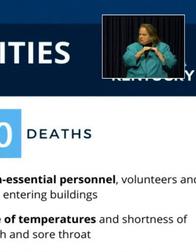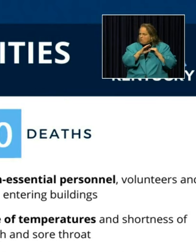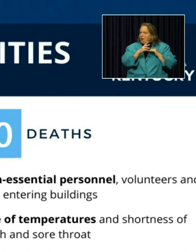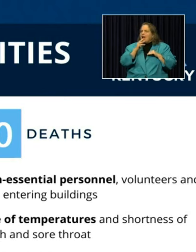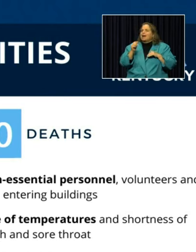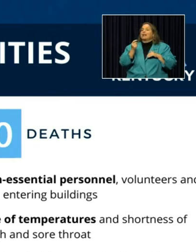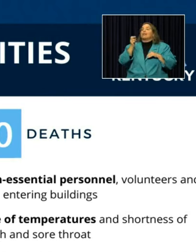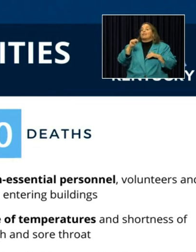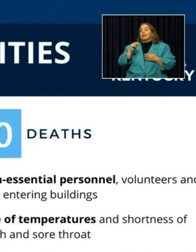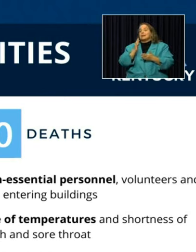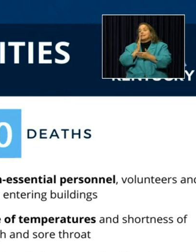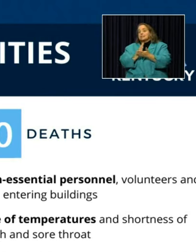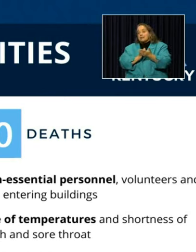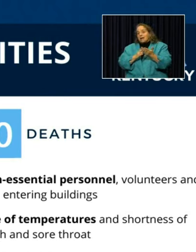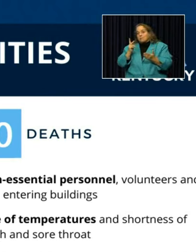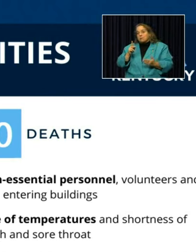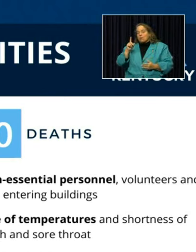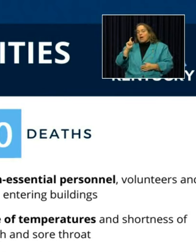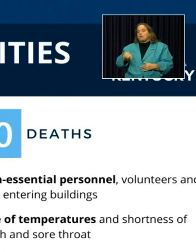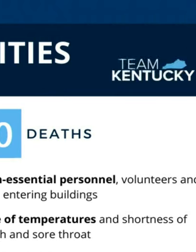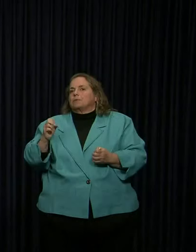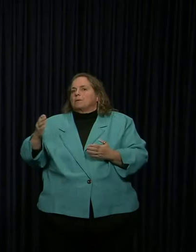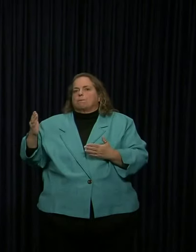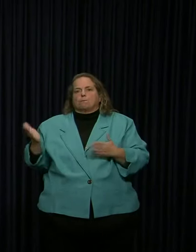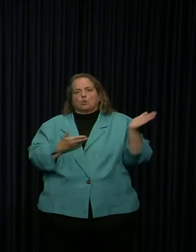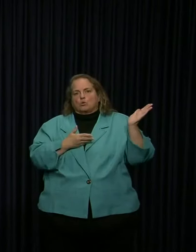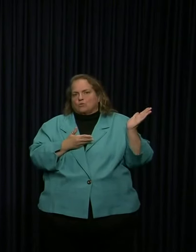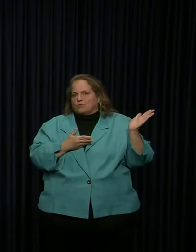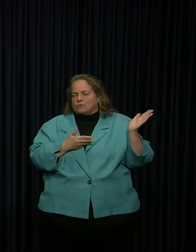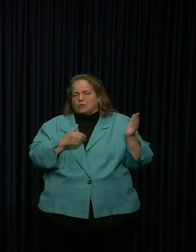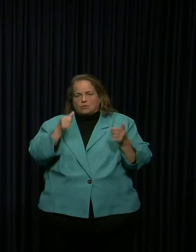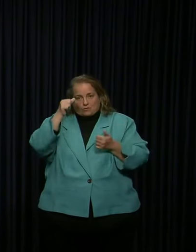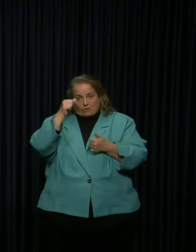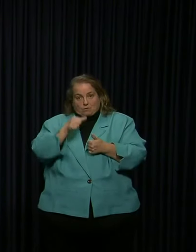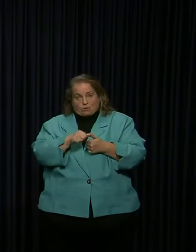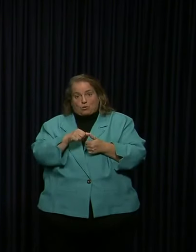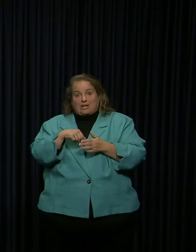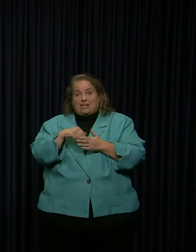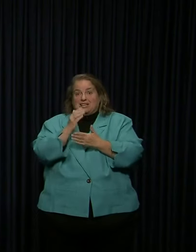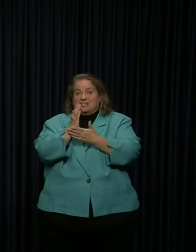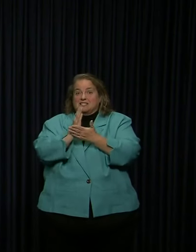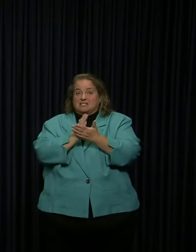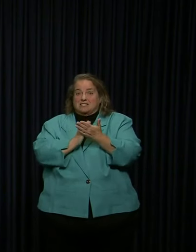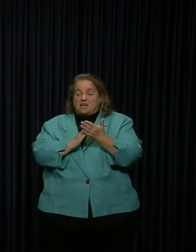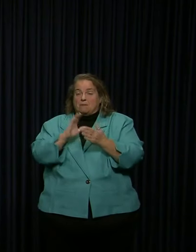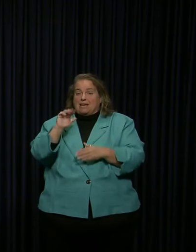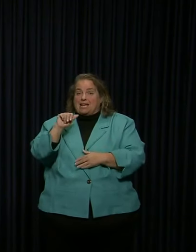SO TODAY WE'VE GOTS THREE